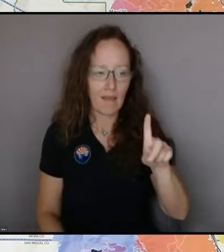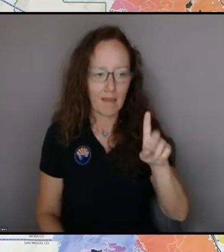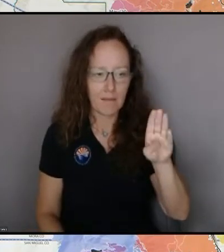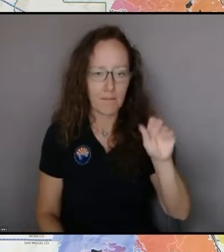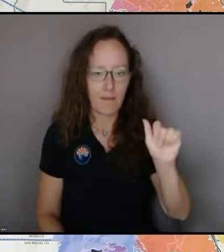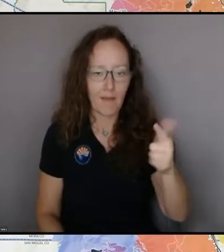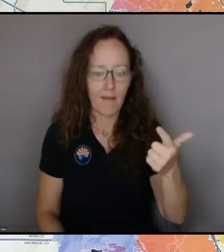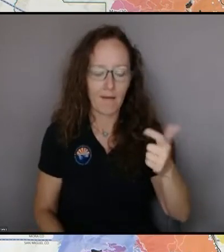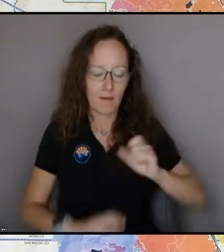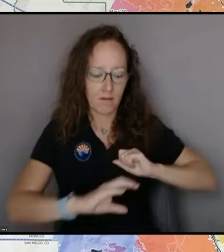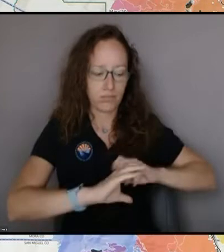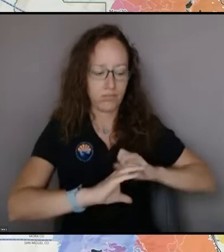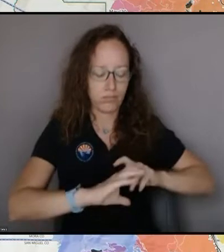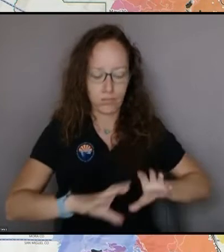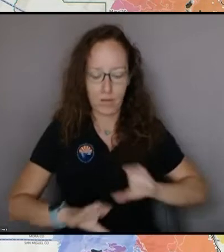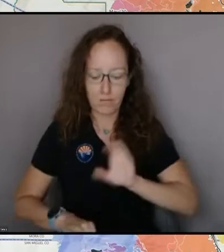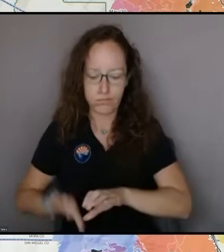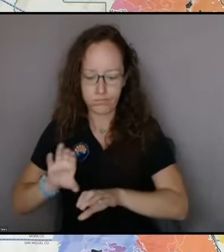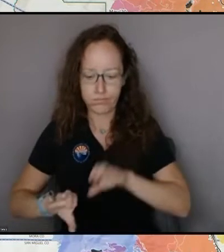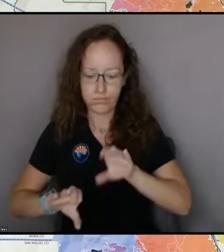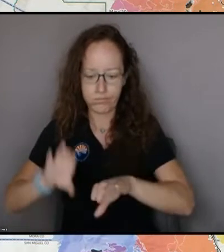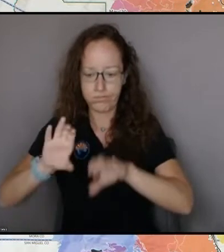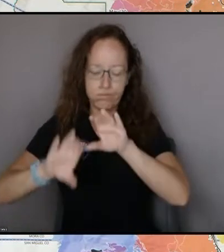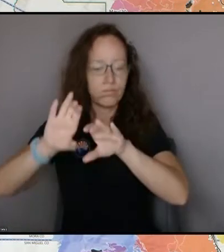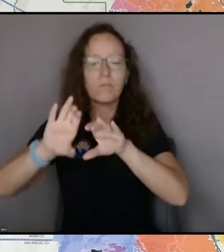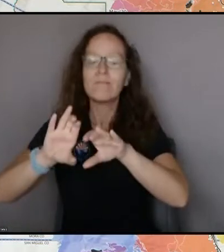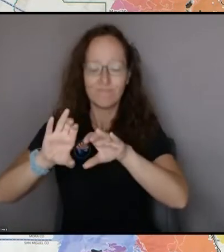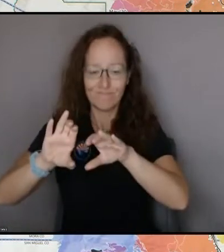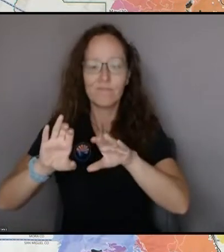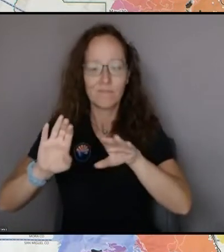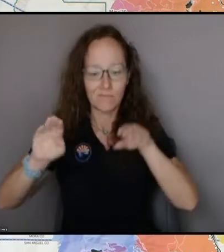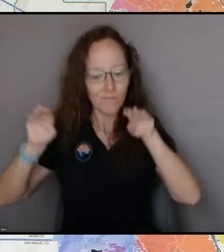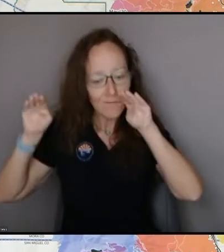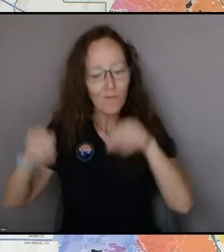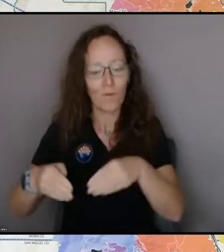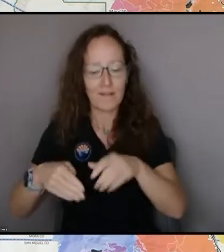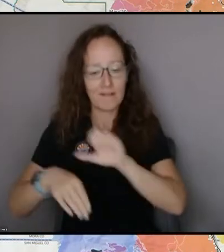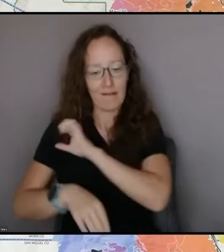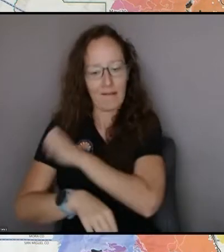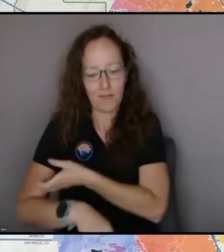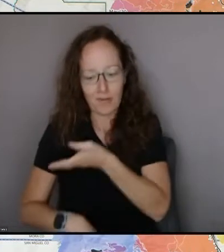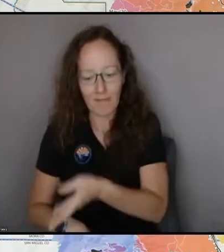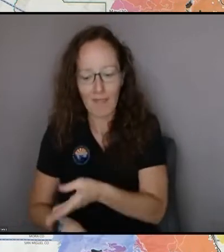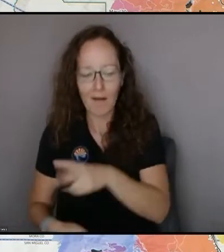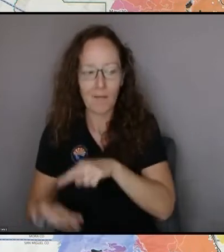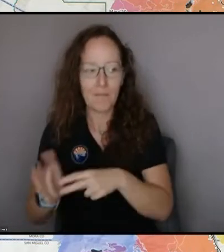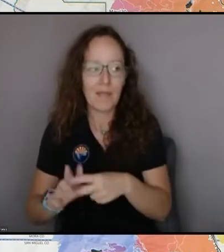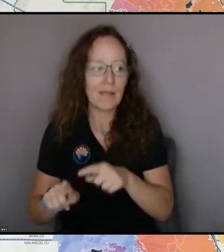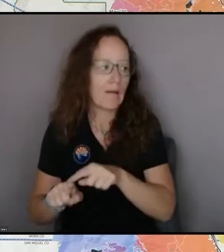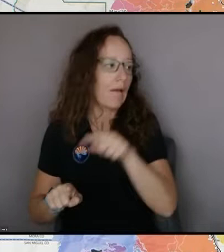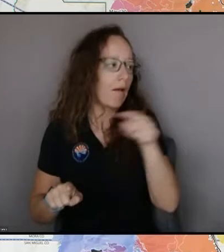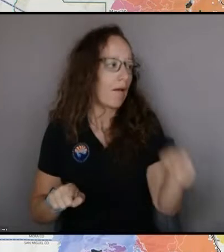on the road adjacent to our house. We're choosing not to, whatever, you know. But acknowledging those trade offs,